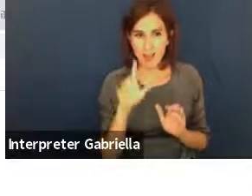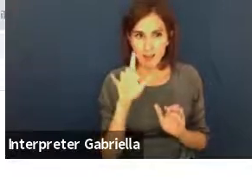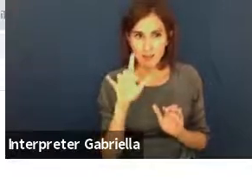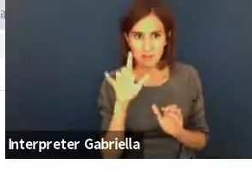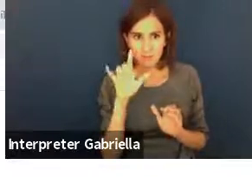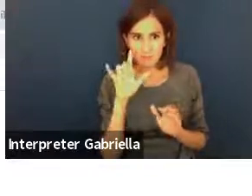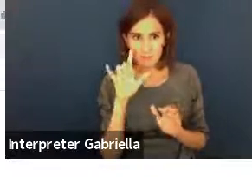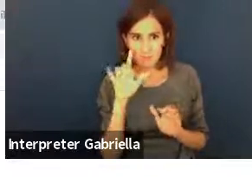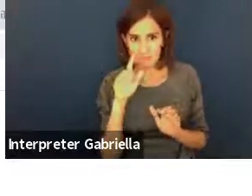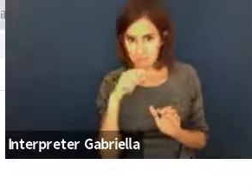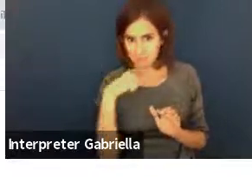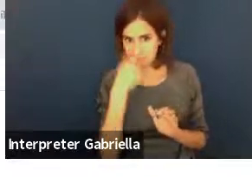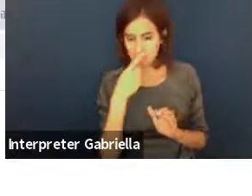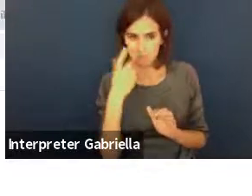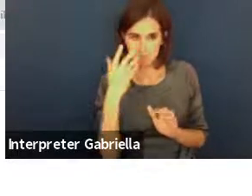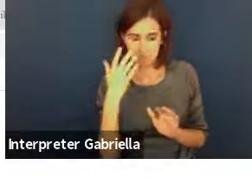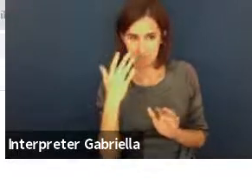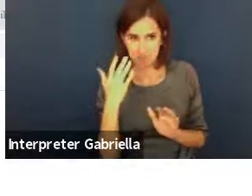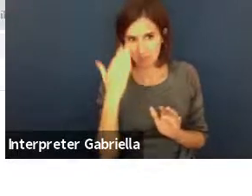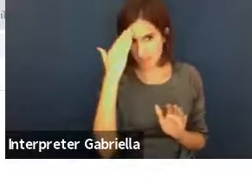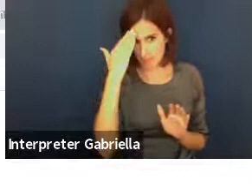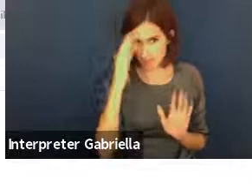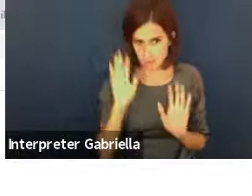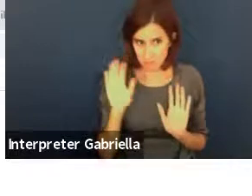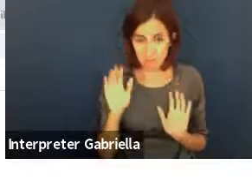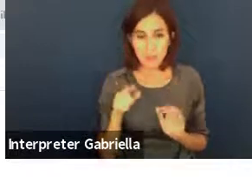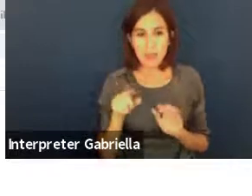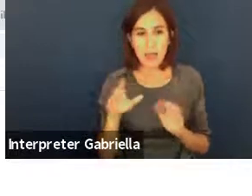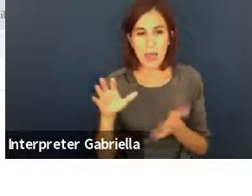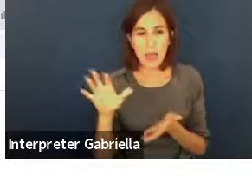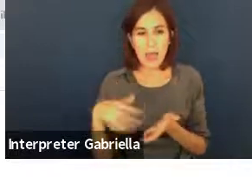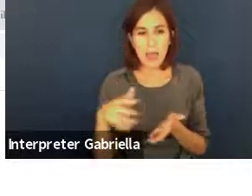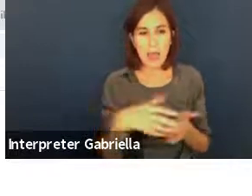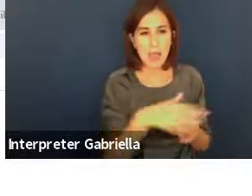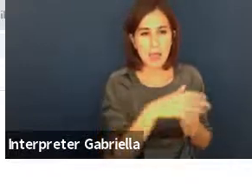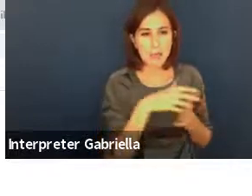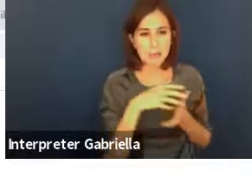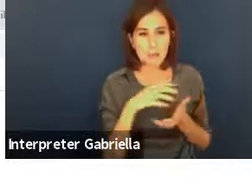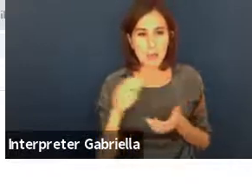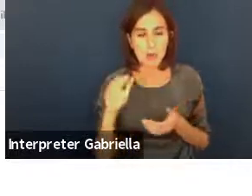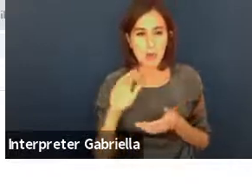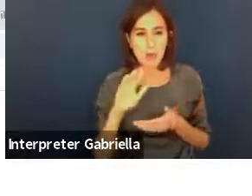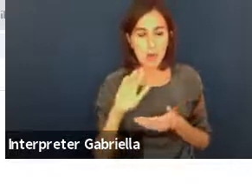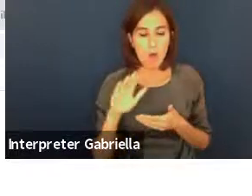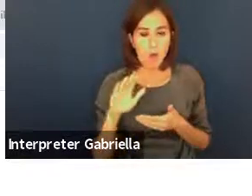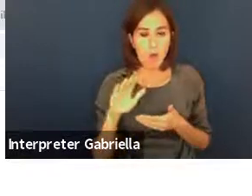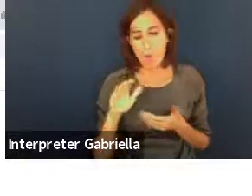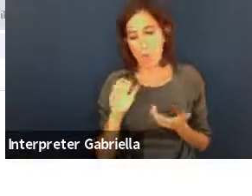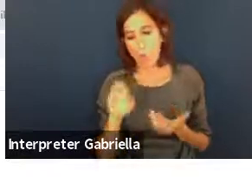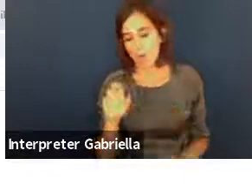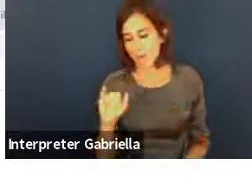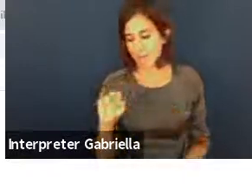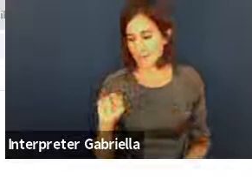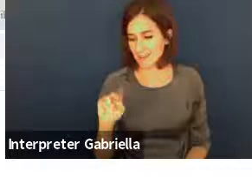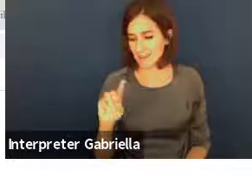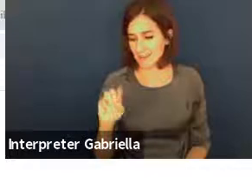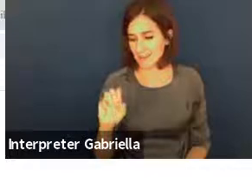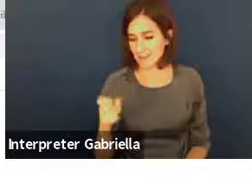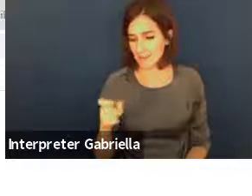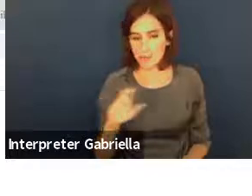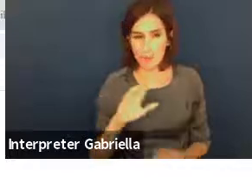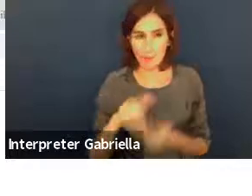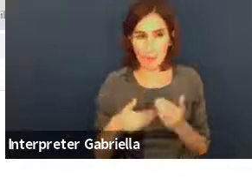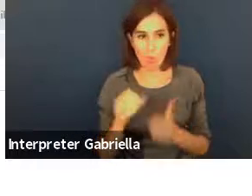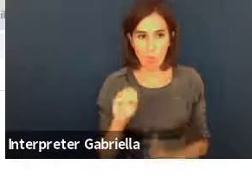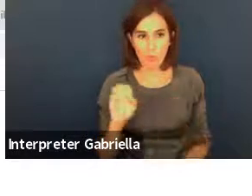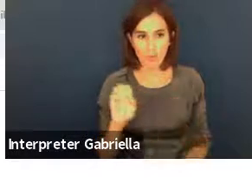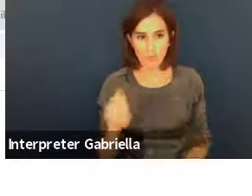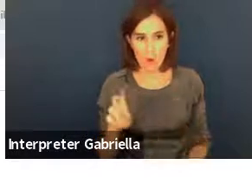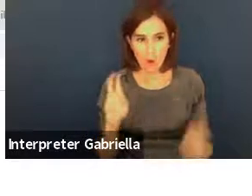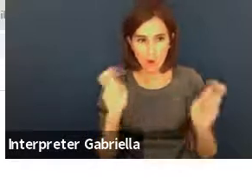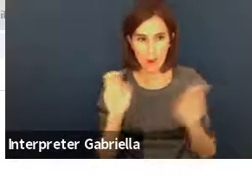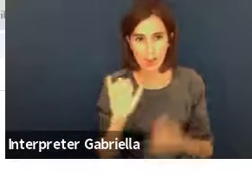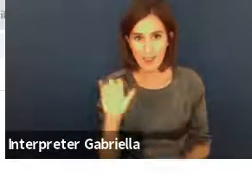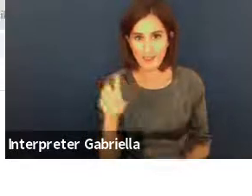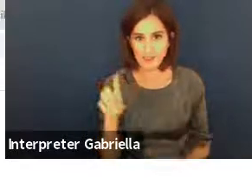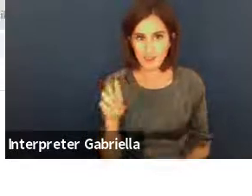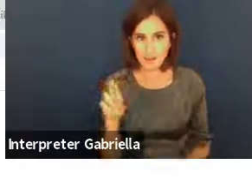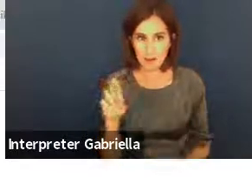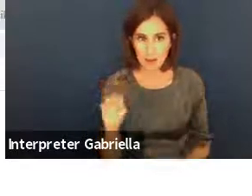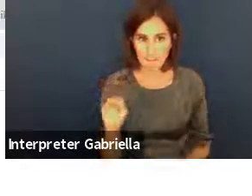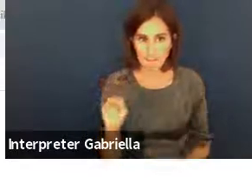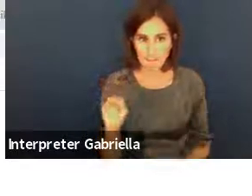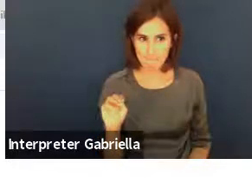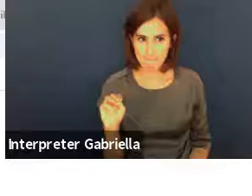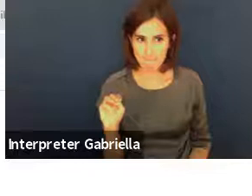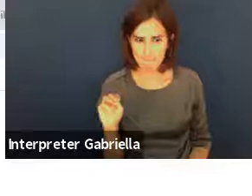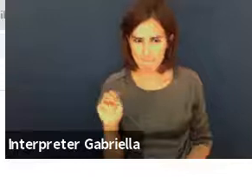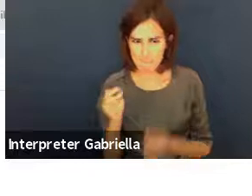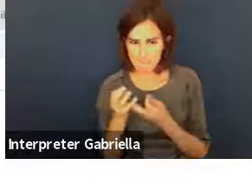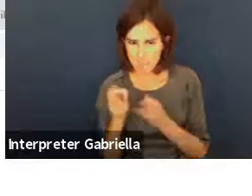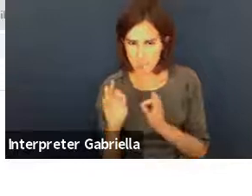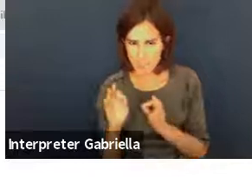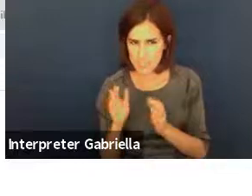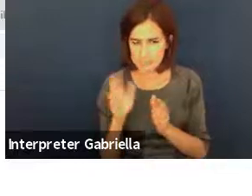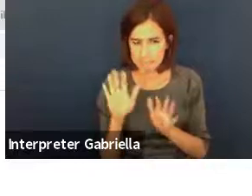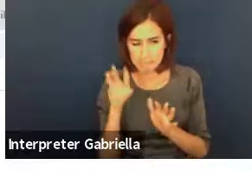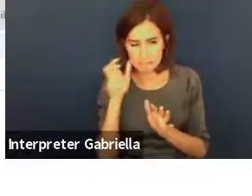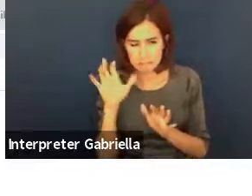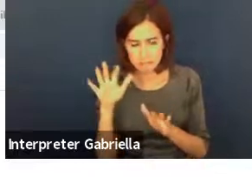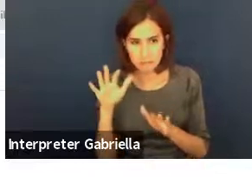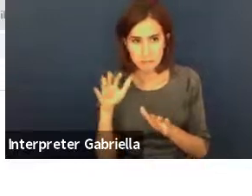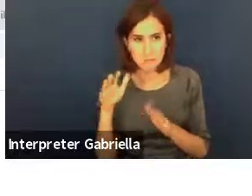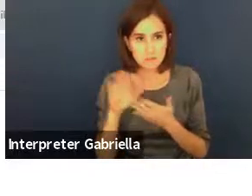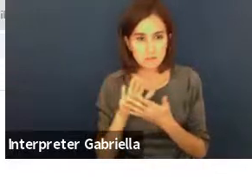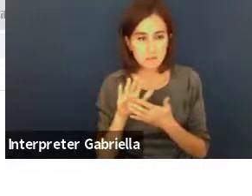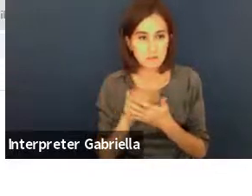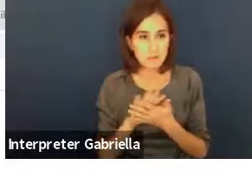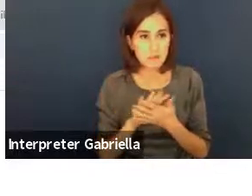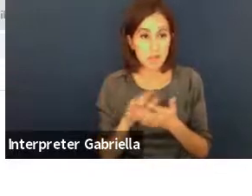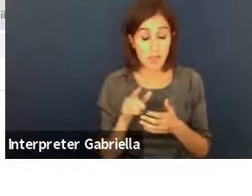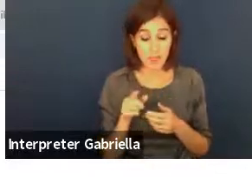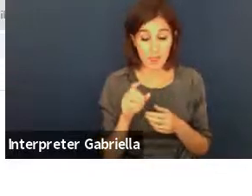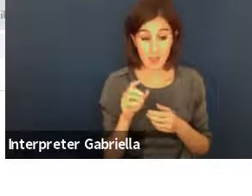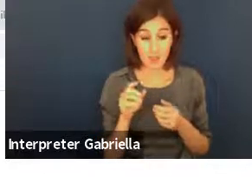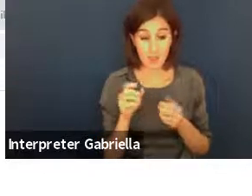Linda Kobashigawa: But it collects all of these are actually indexes ALL OF THESE. OH, WE ARE titles and also DRM free materials. And so when you search you're searching all of those. Oh, we are collections that are included and a lot of these separate